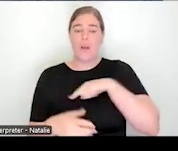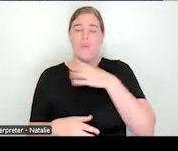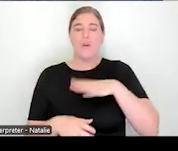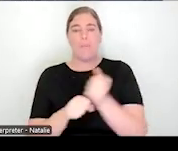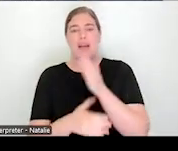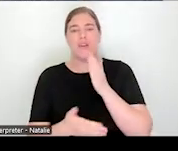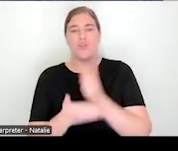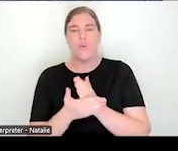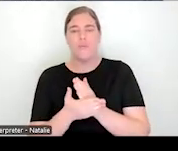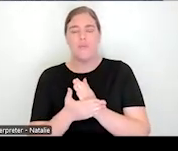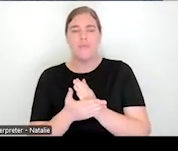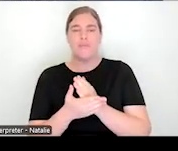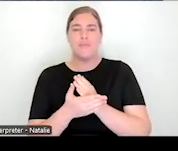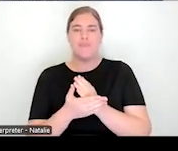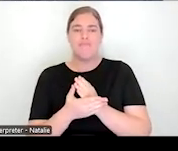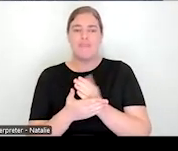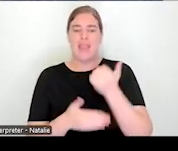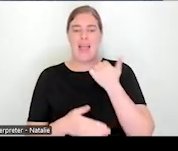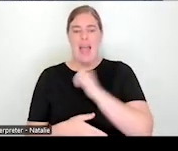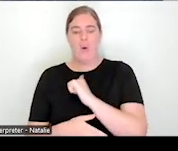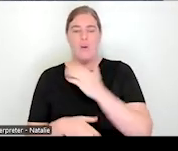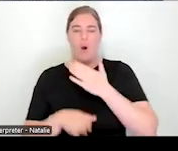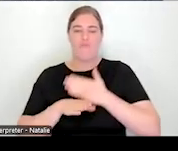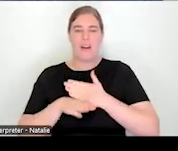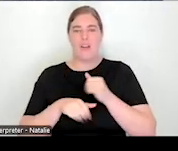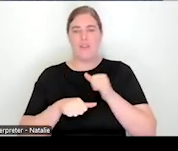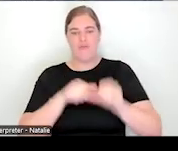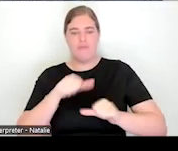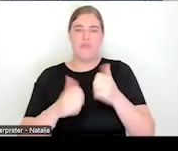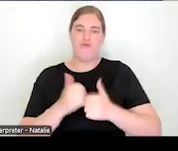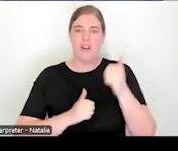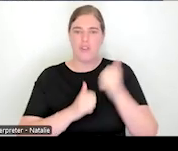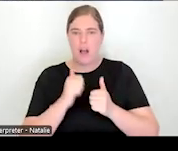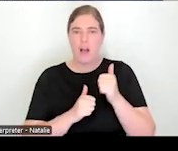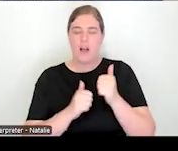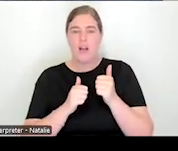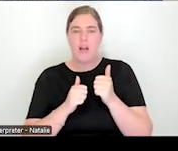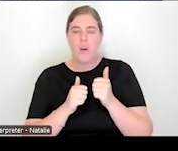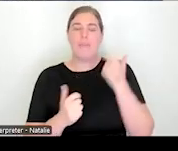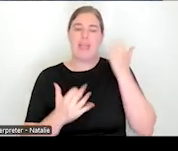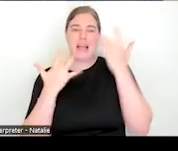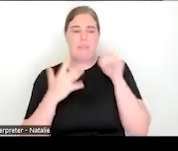operating structures in the arts and cultural sector are considered when the government is